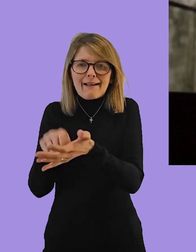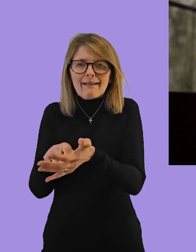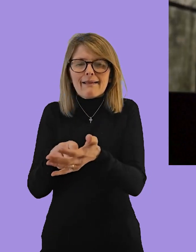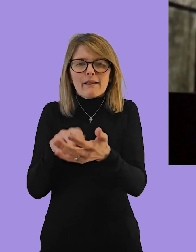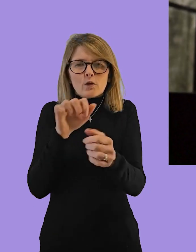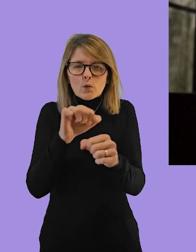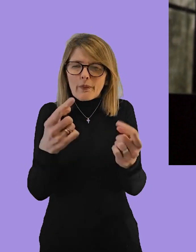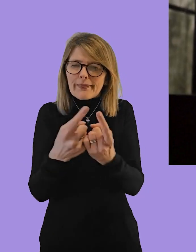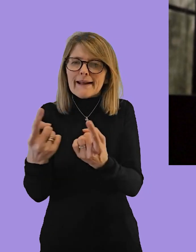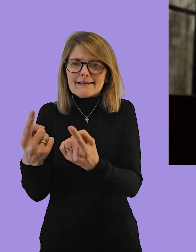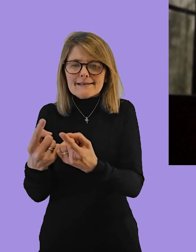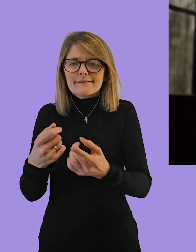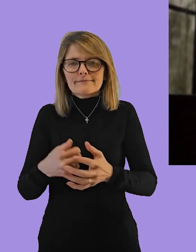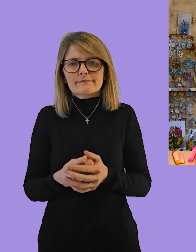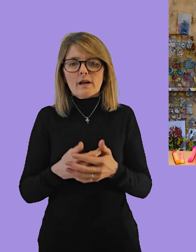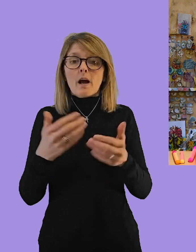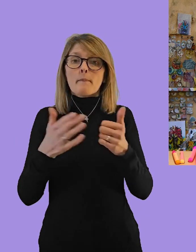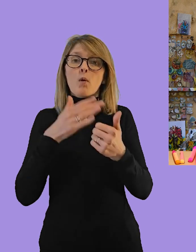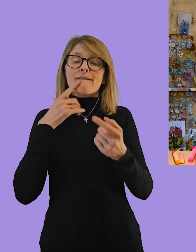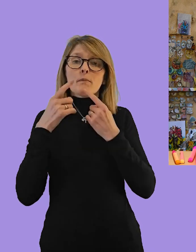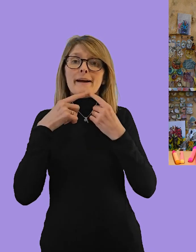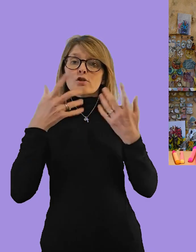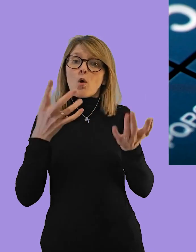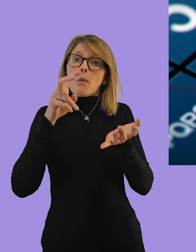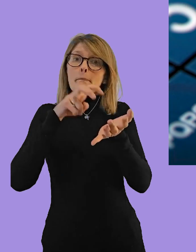For more information, or to book onto any of the workshops,